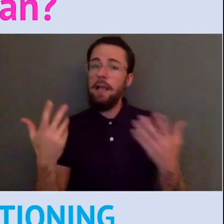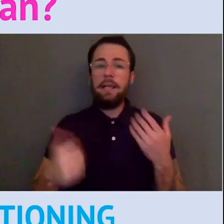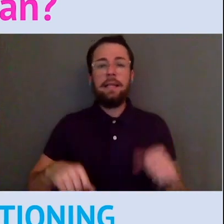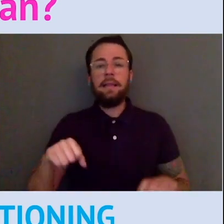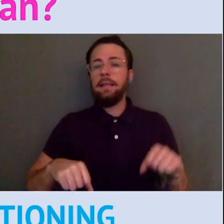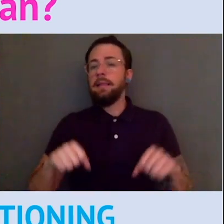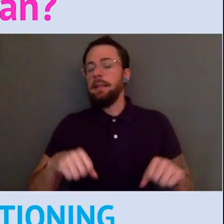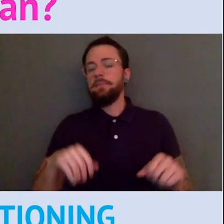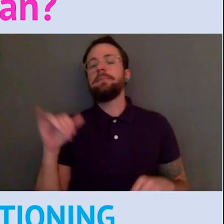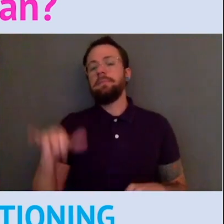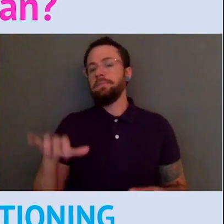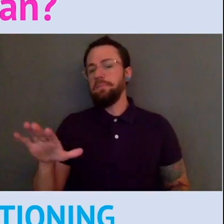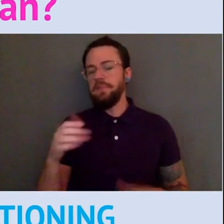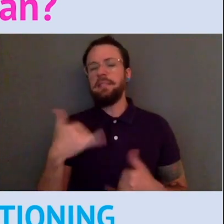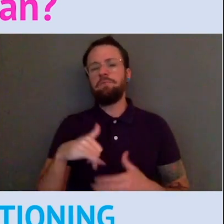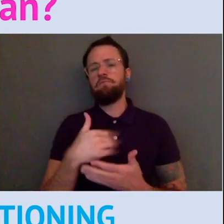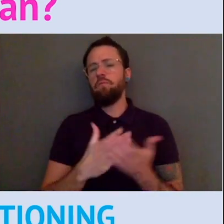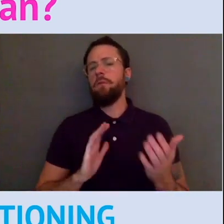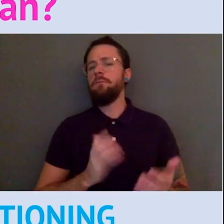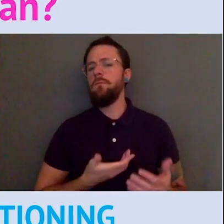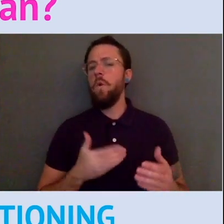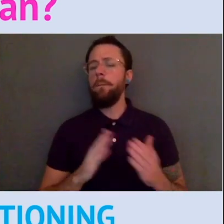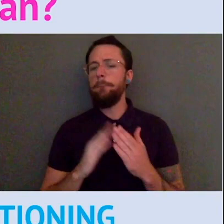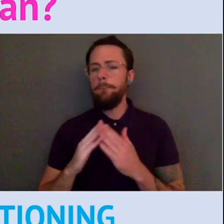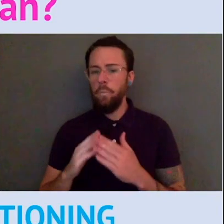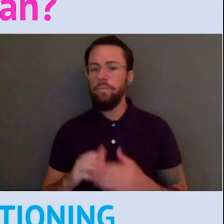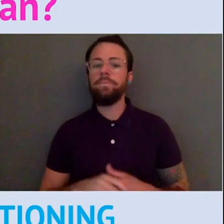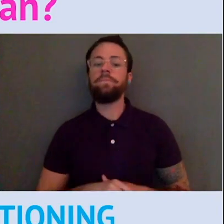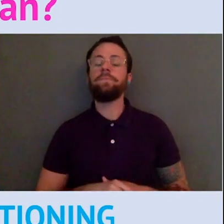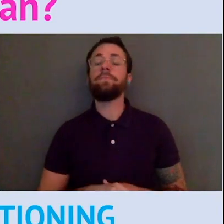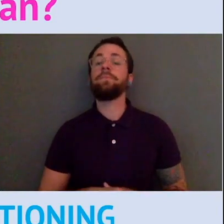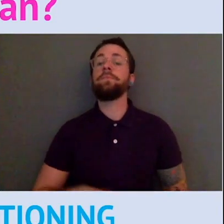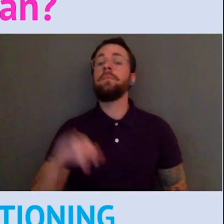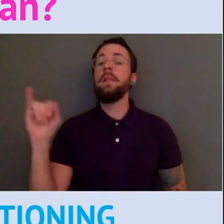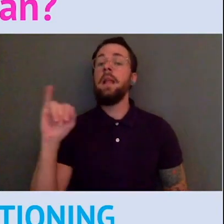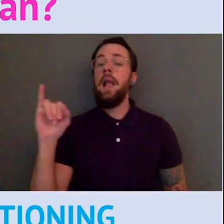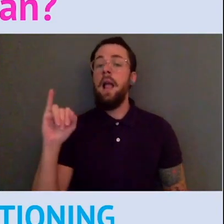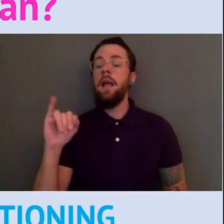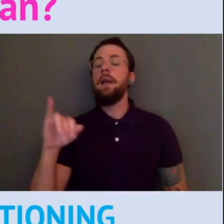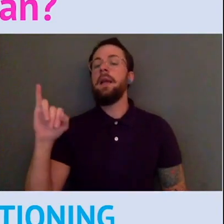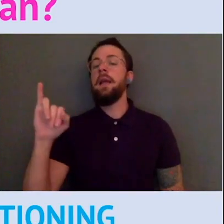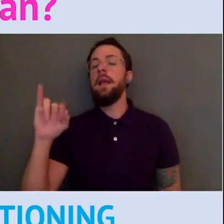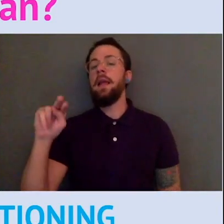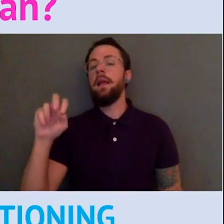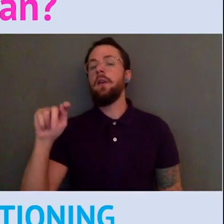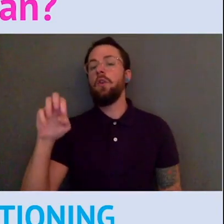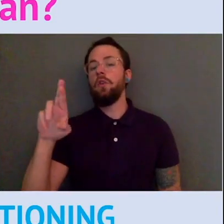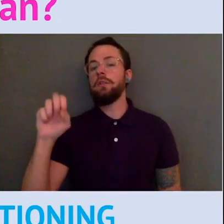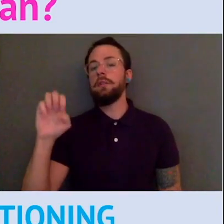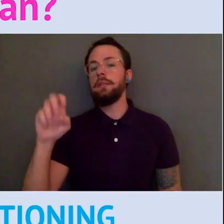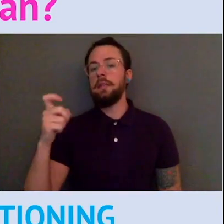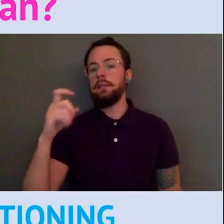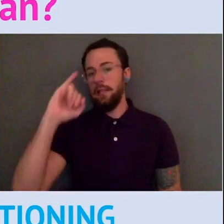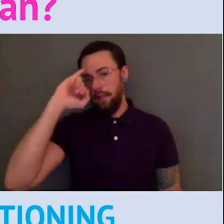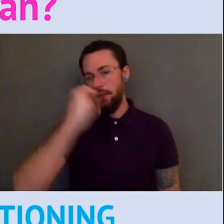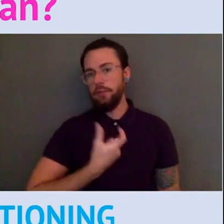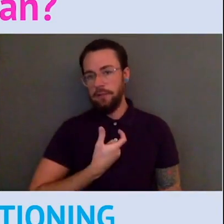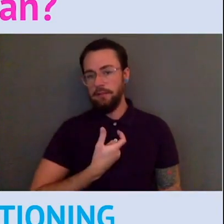Q can also mean questioning meaning someone who not sure of their identity, either sexually or gender wise.